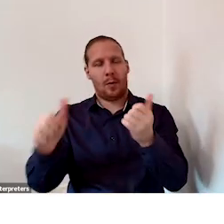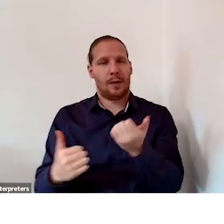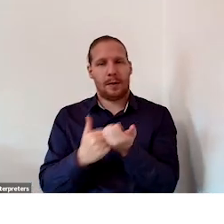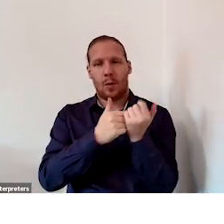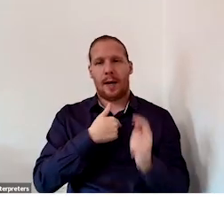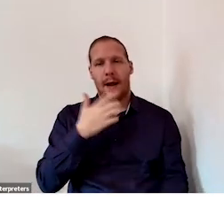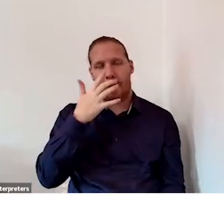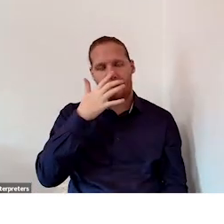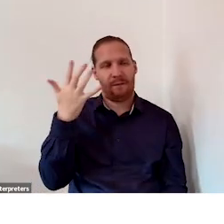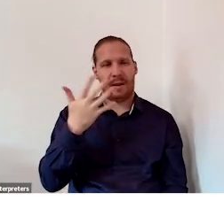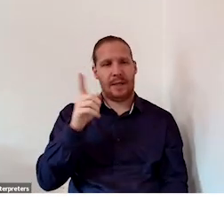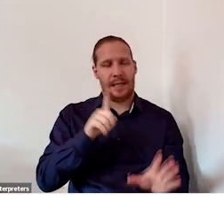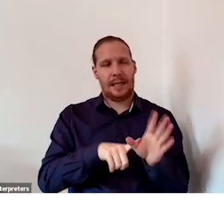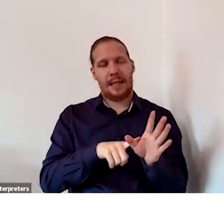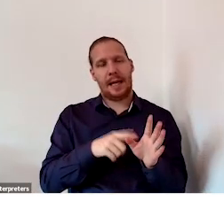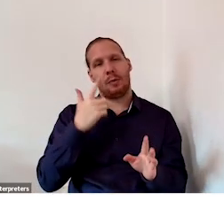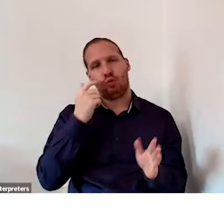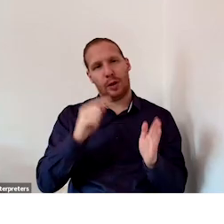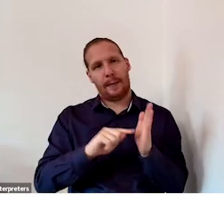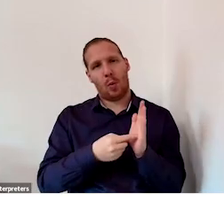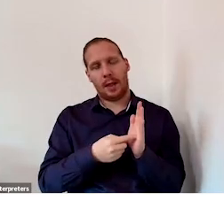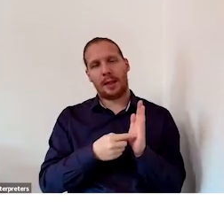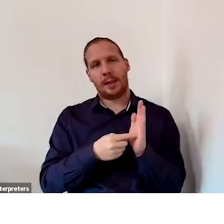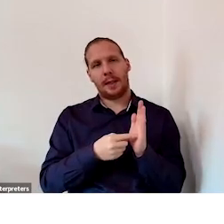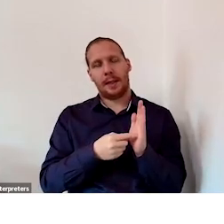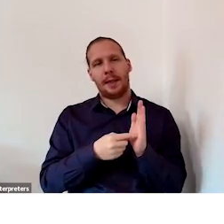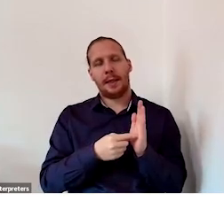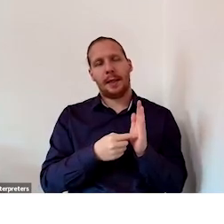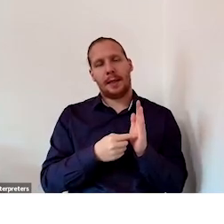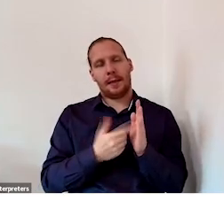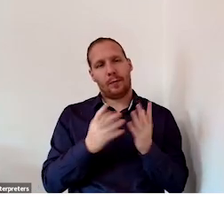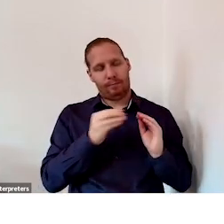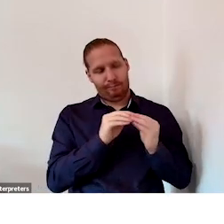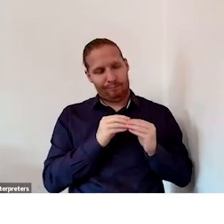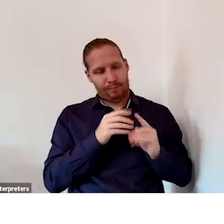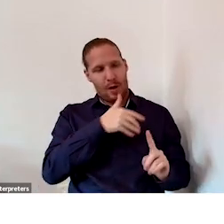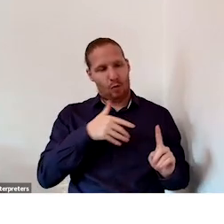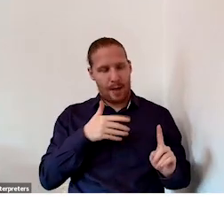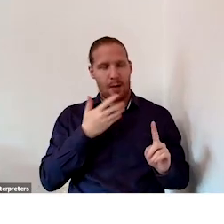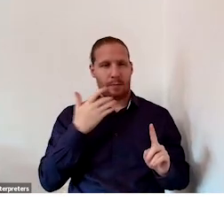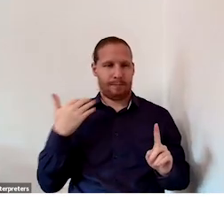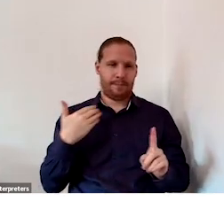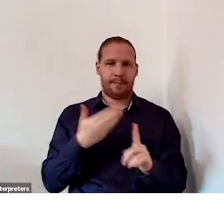from the questionnaire design stage right through to the release of these reports. Emotional Coquito.